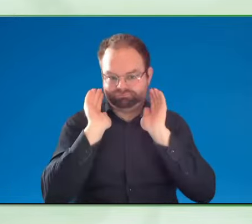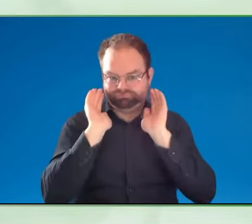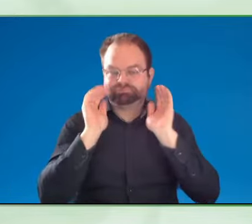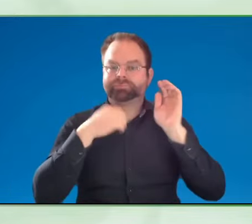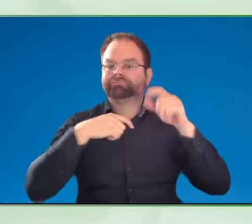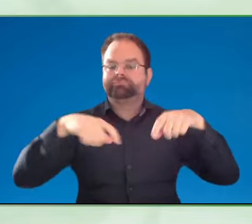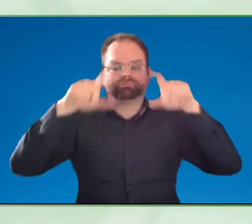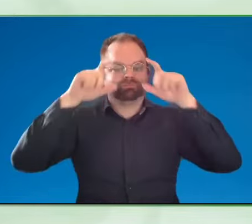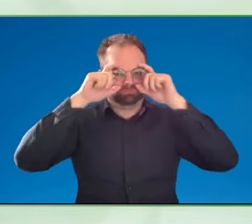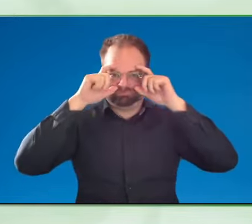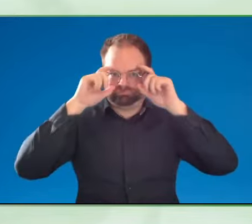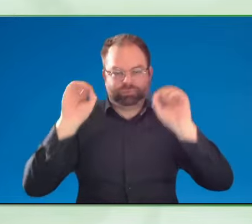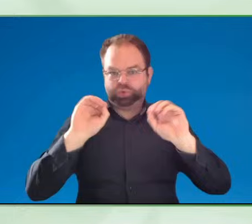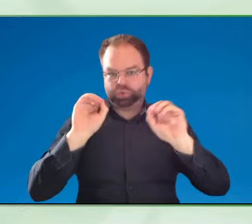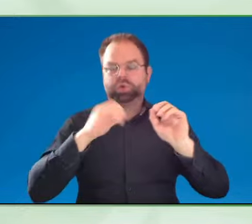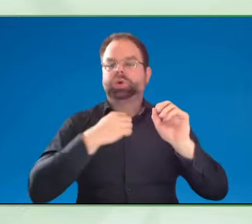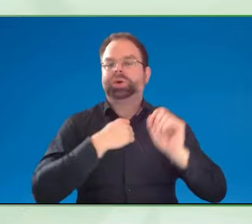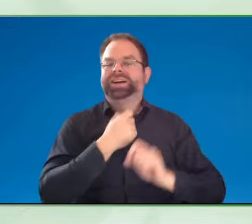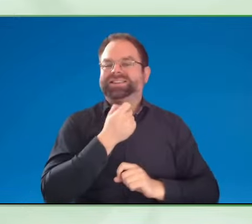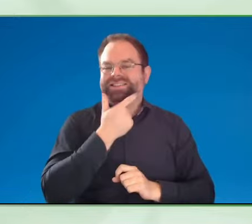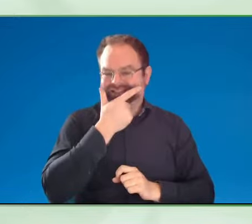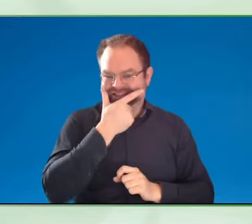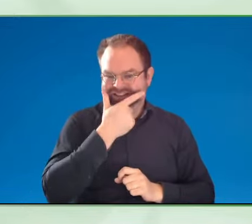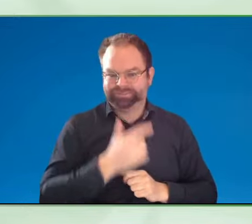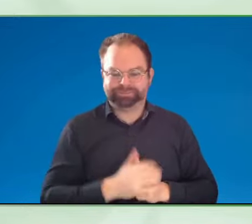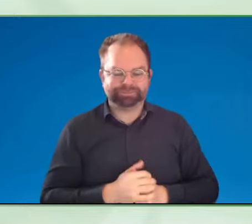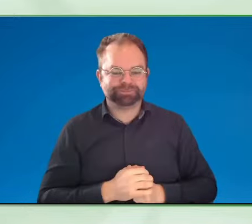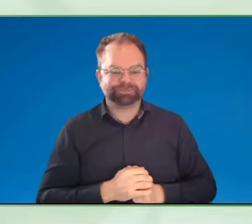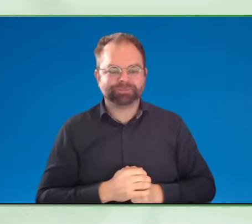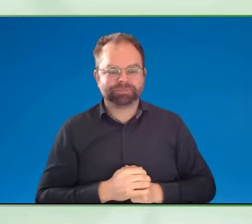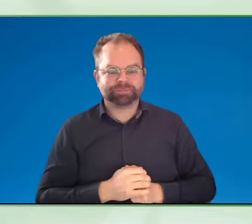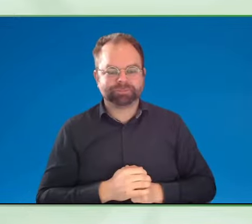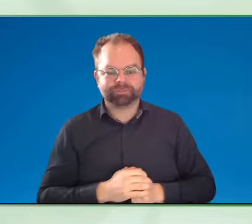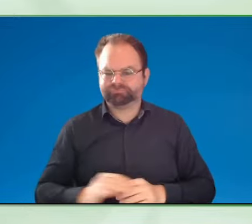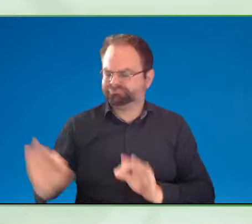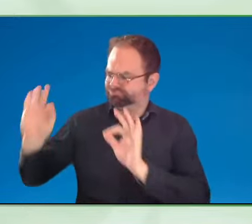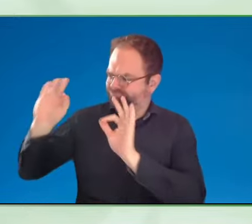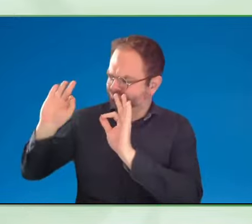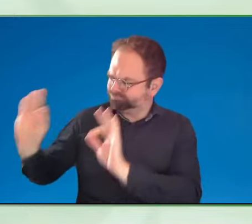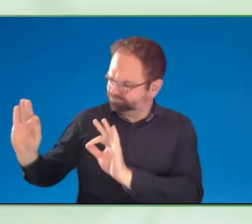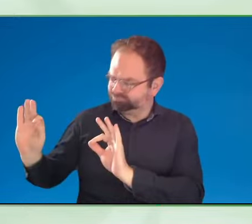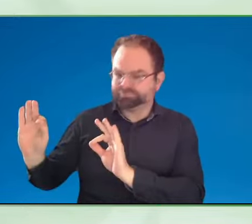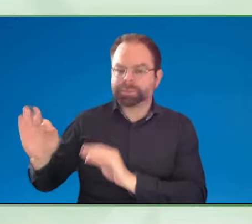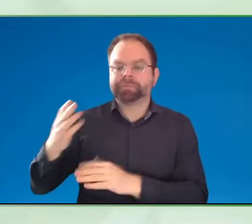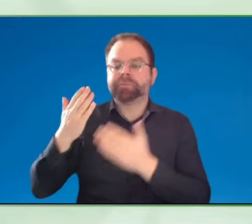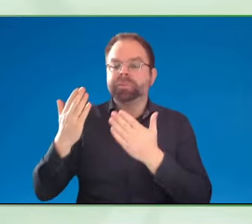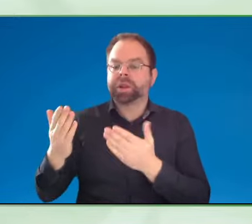We will dive into the details during our conversation, but could you get started very briefly and